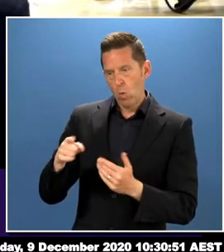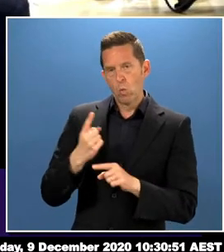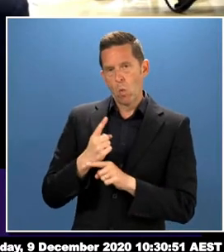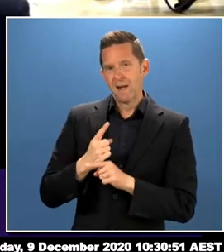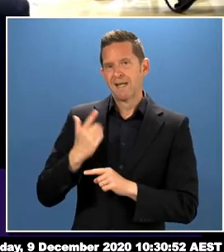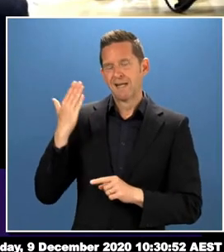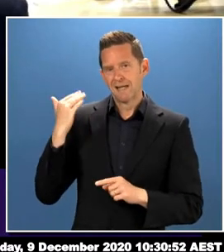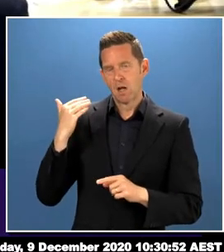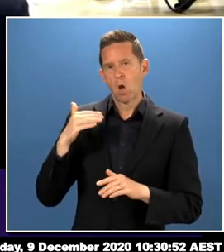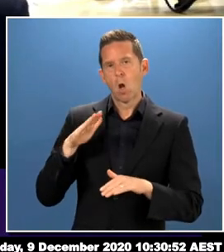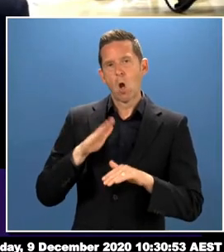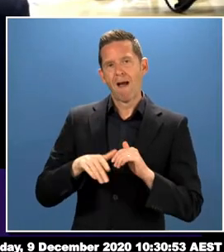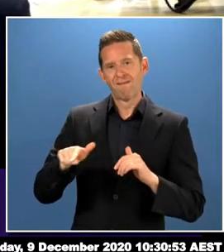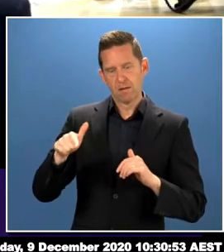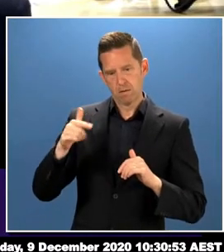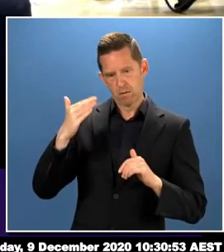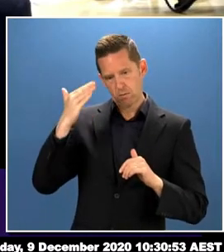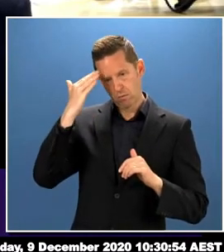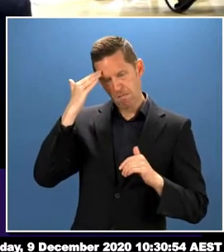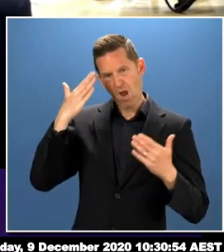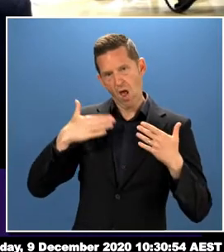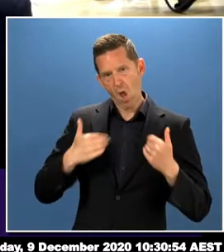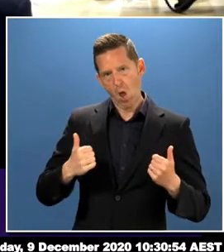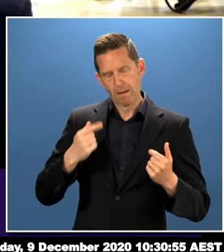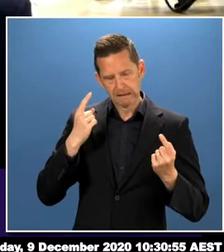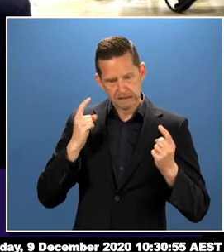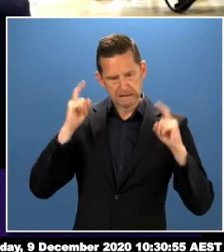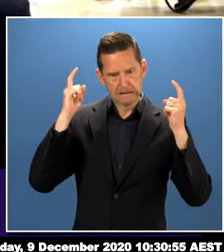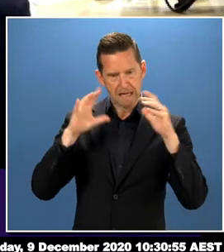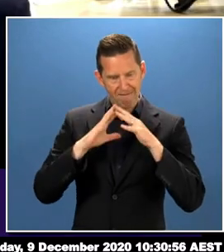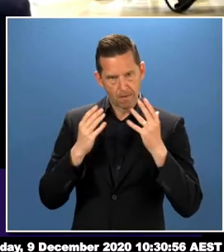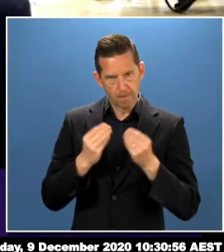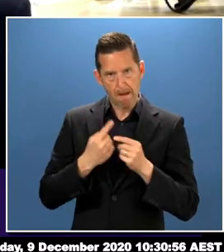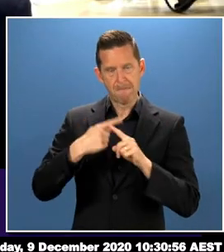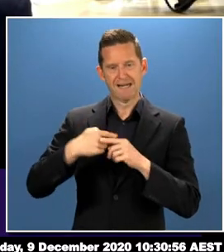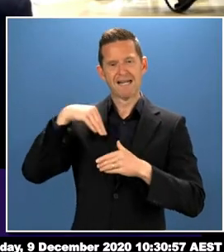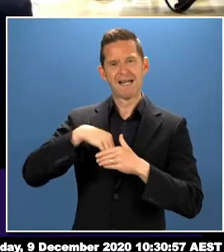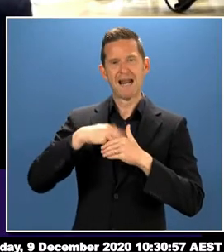about the mental anguish that goes on and perhaps some inner chatter. Yes.